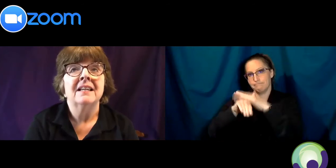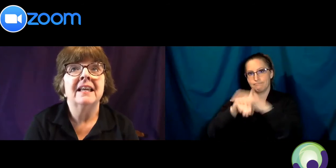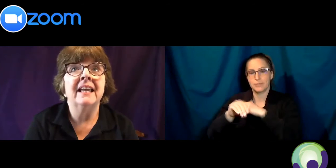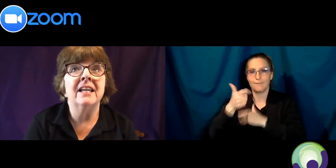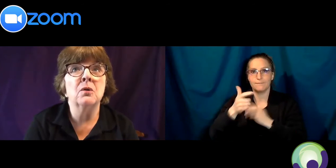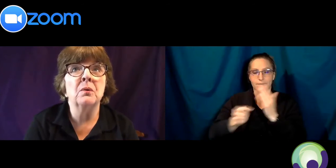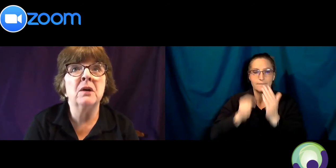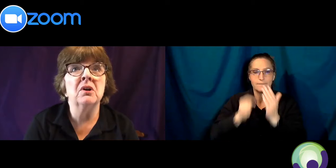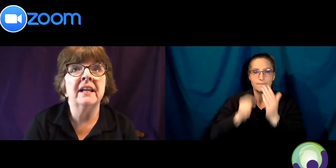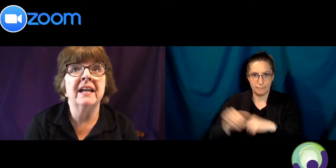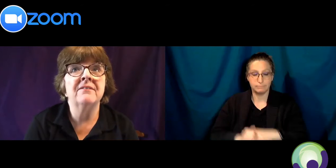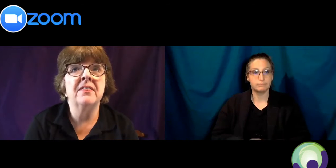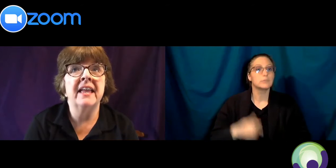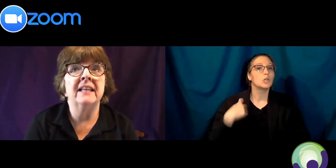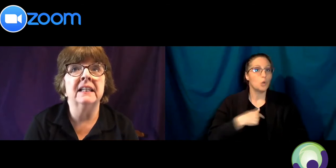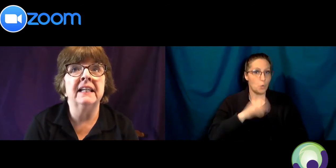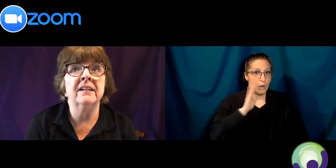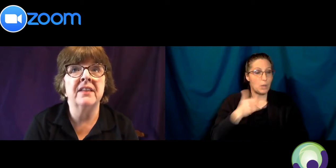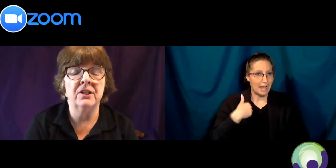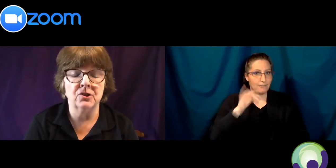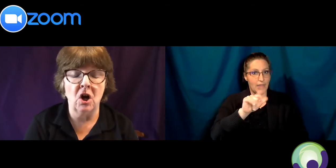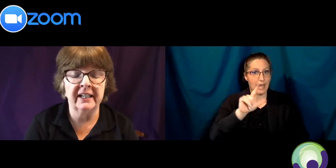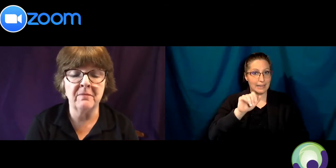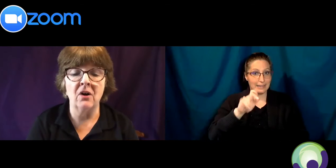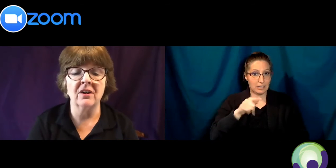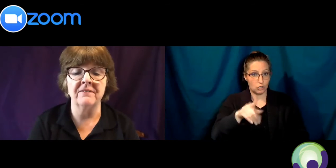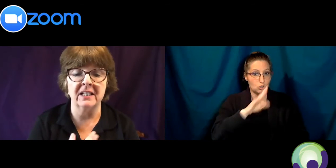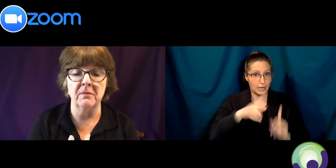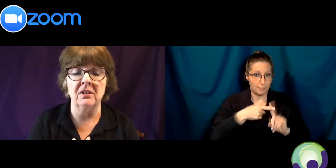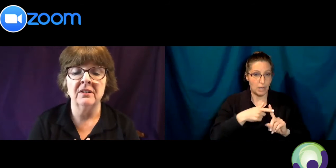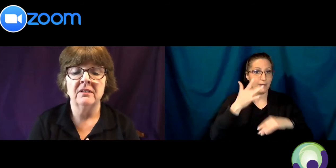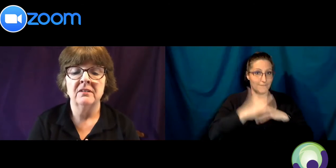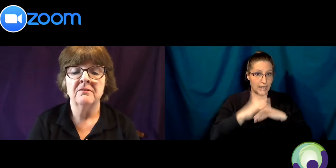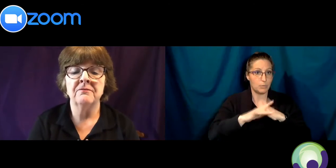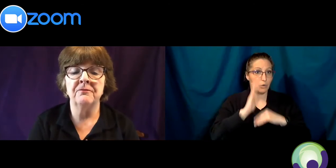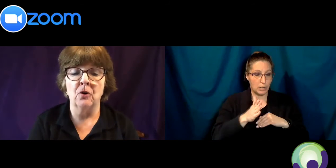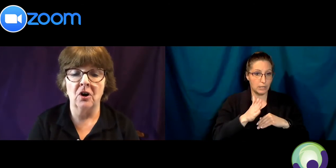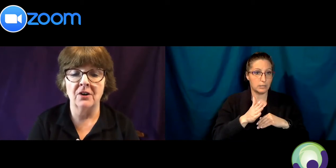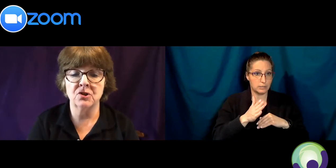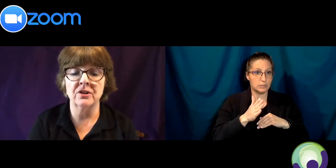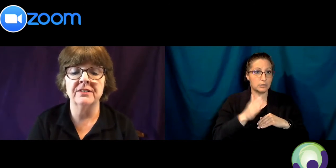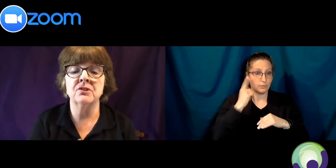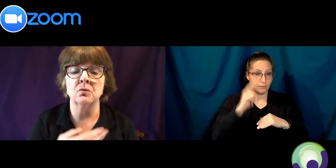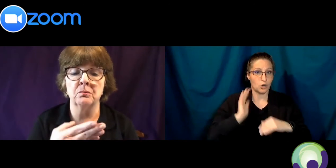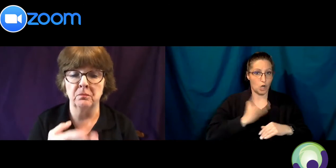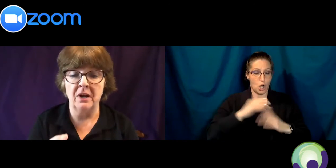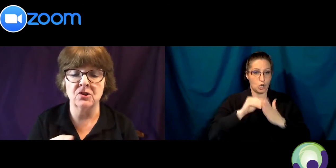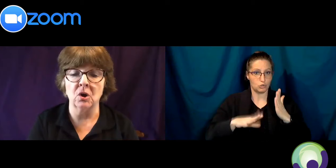Maryann: We will have that link that you're talking about available for our students to register when